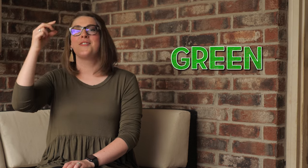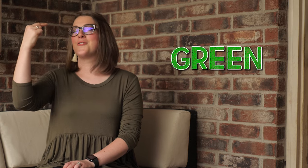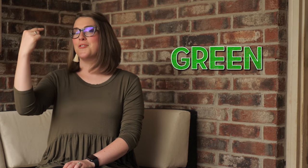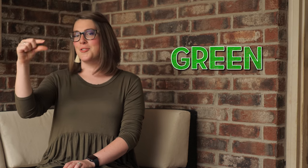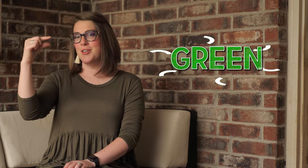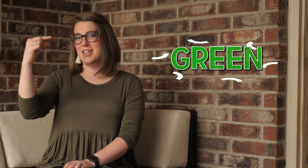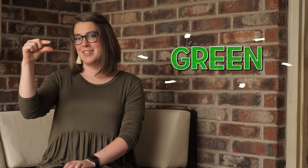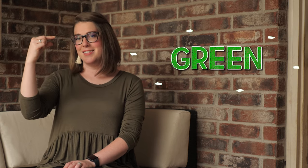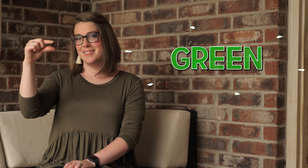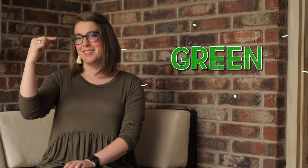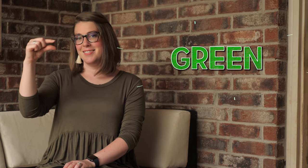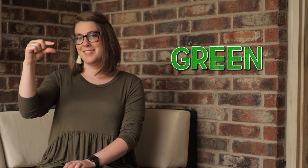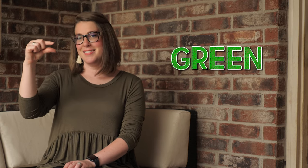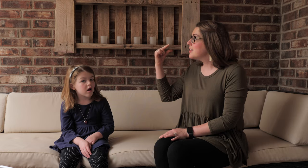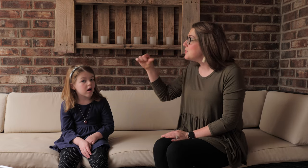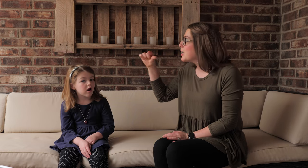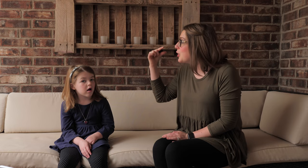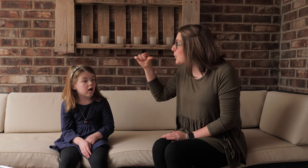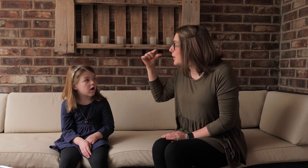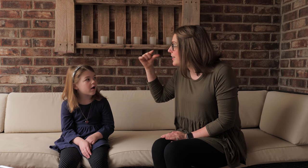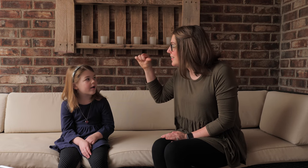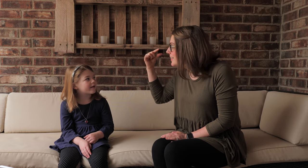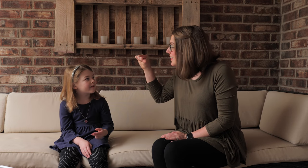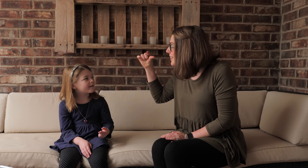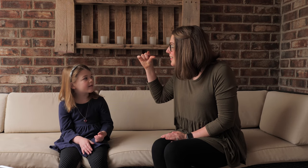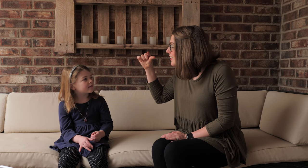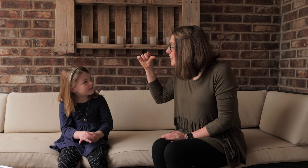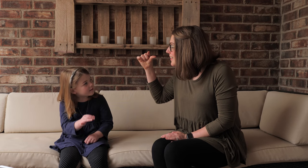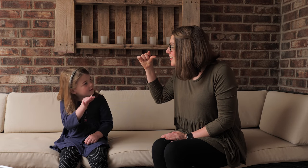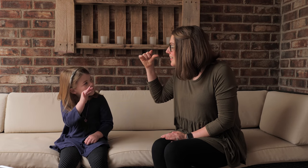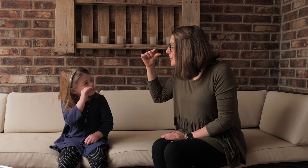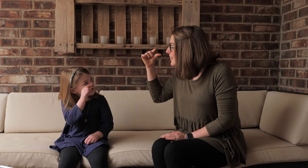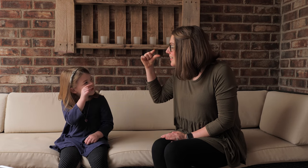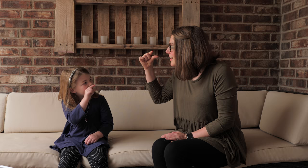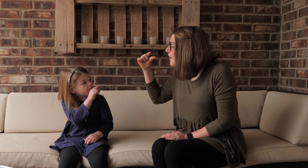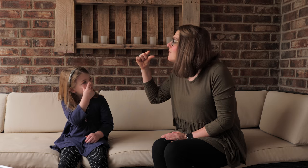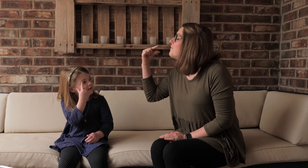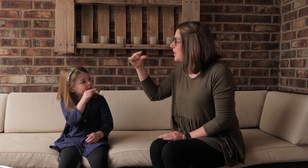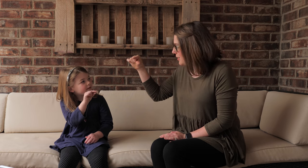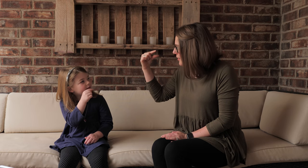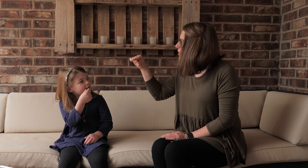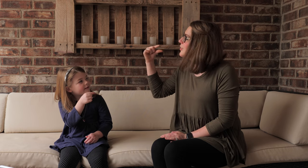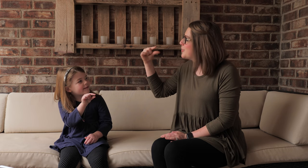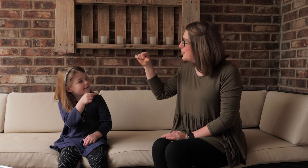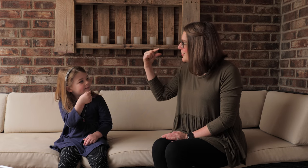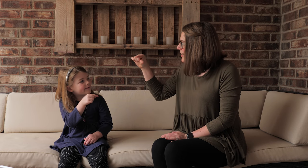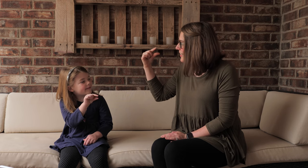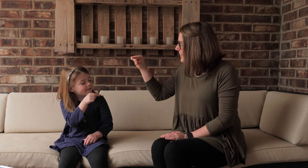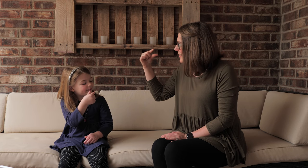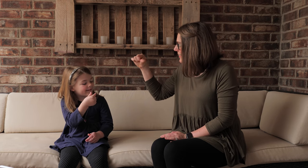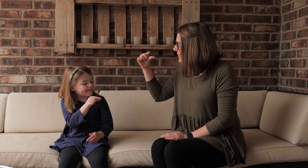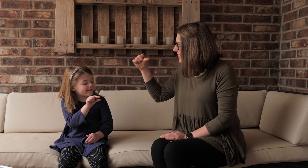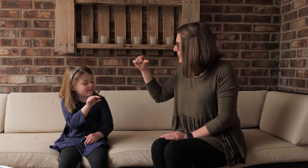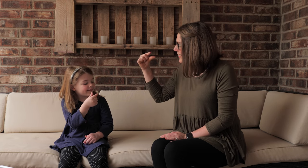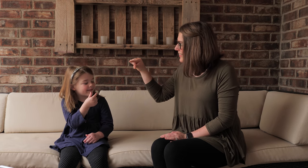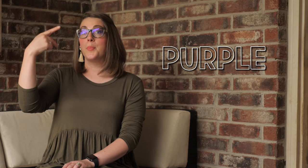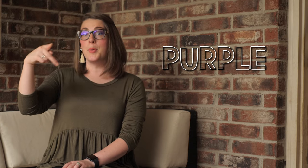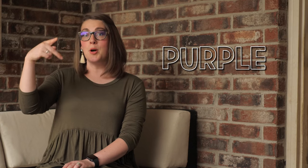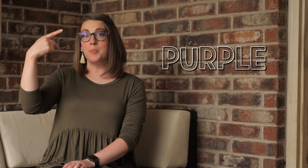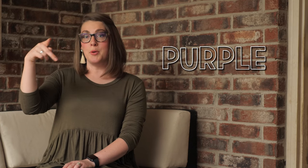Can you sign green? Very good, green.